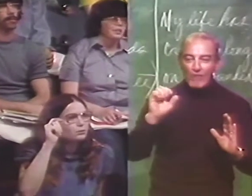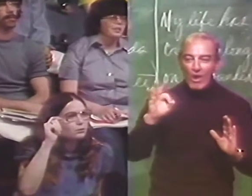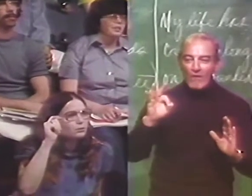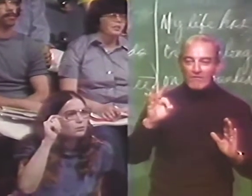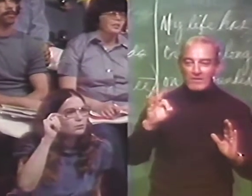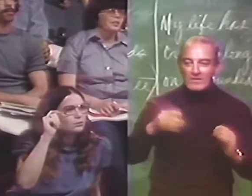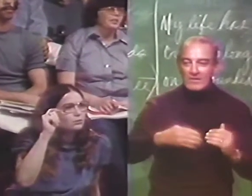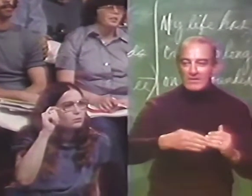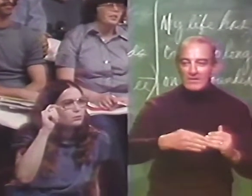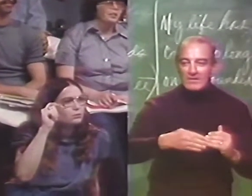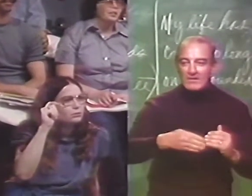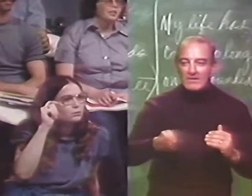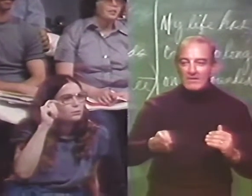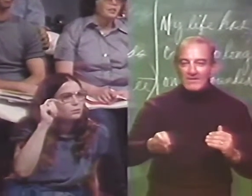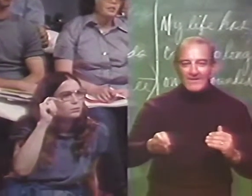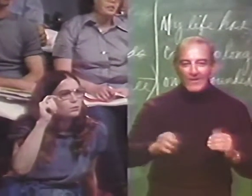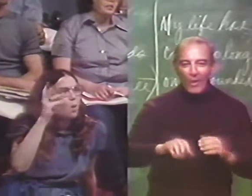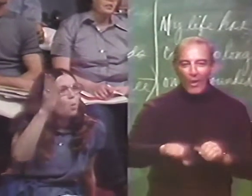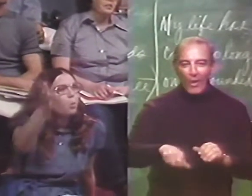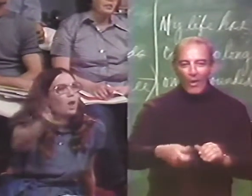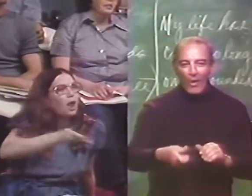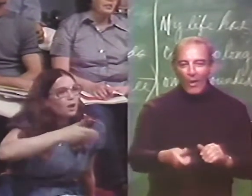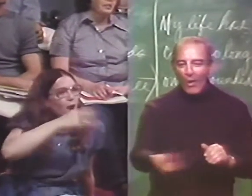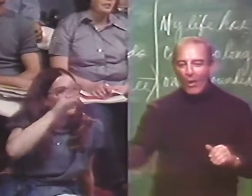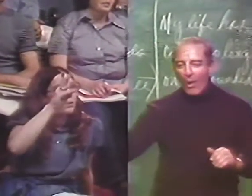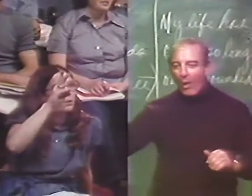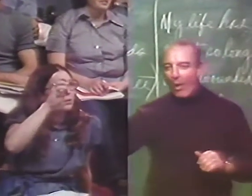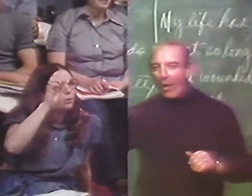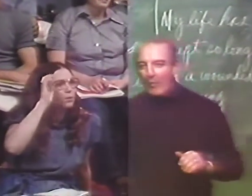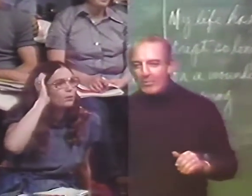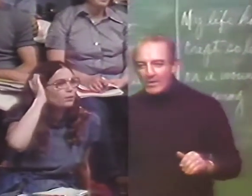MOMENT. KNOCK ON THE DOOR OF...